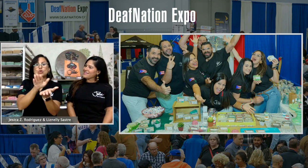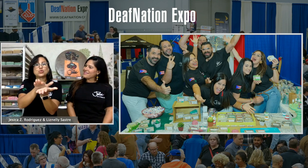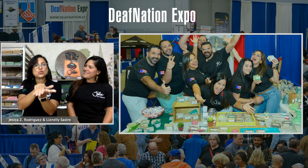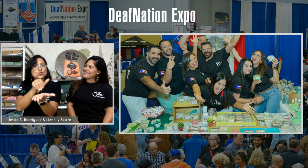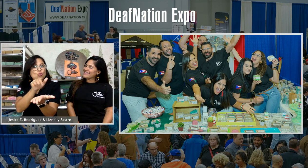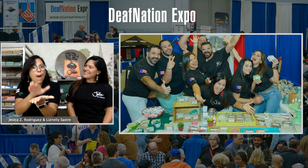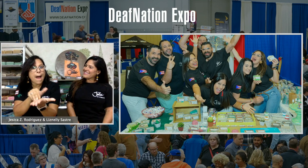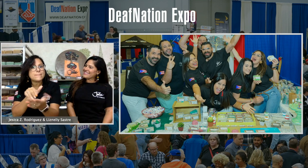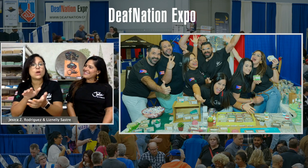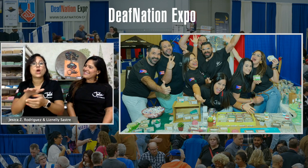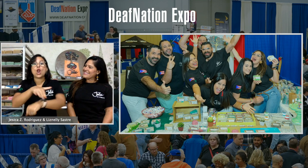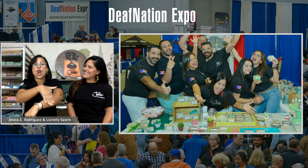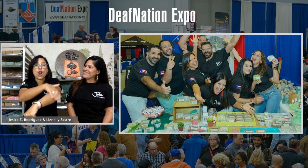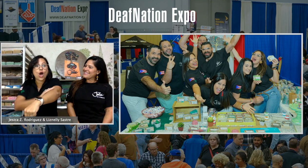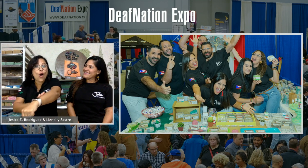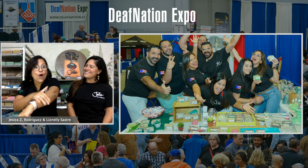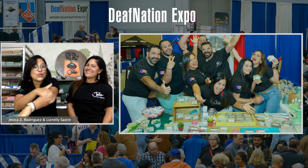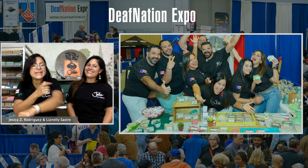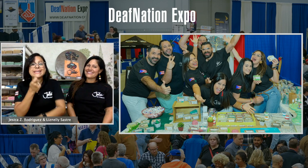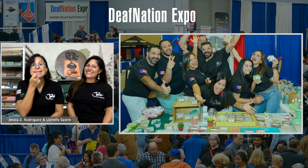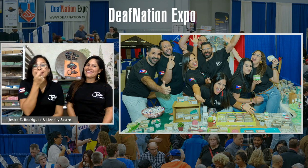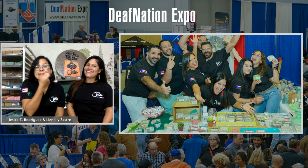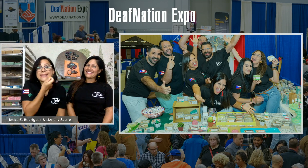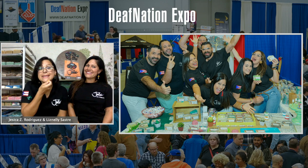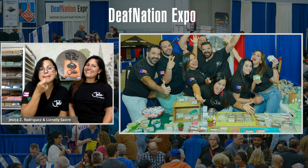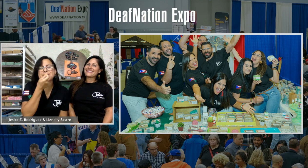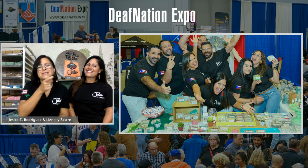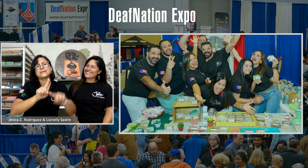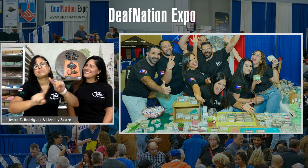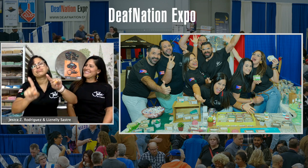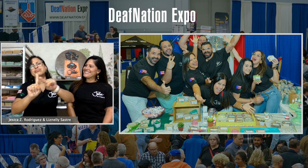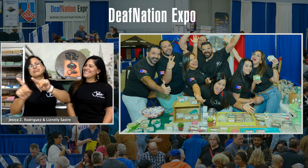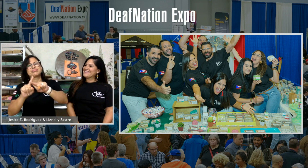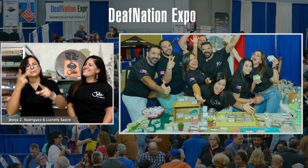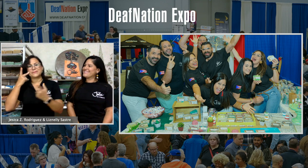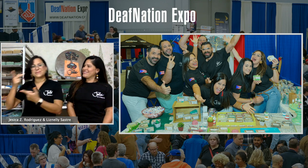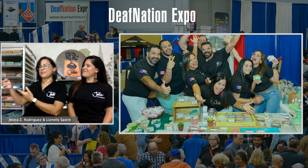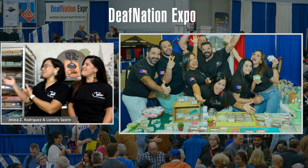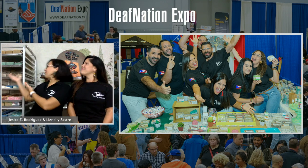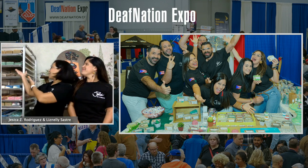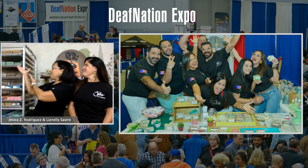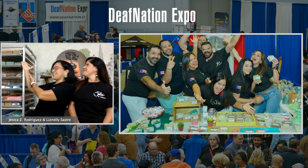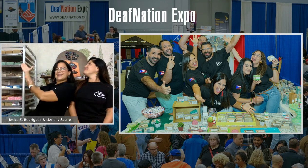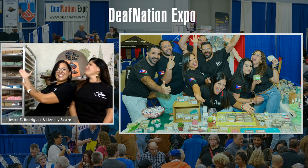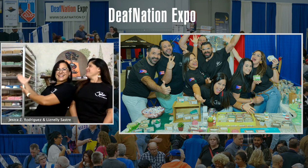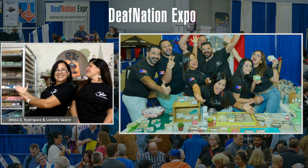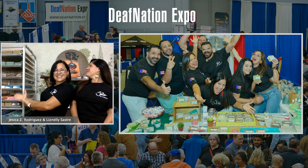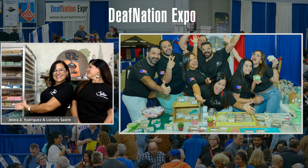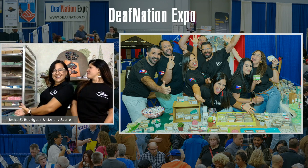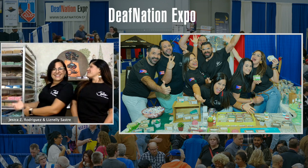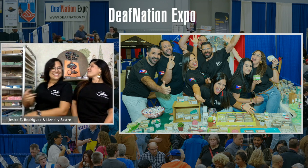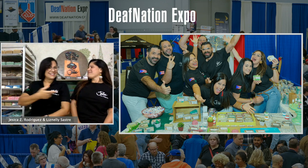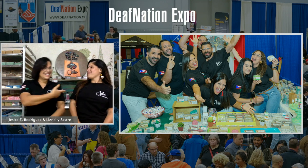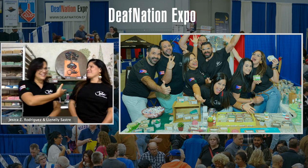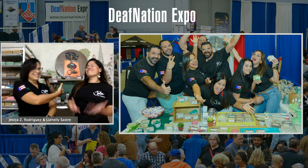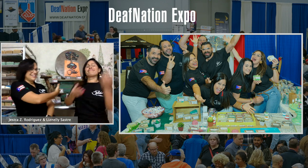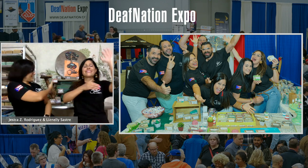Products include soap, lotion, lipstick, and many more. You can see everything behind me!